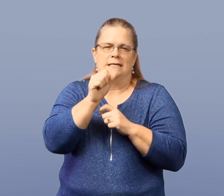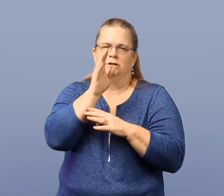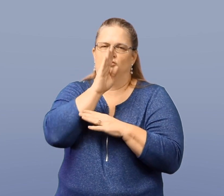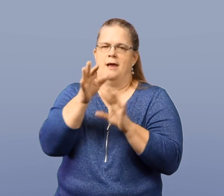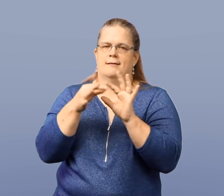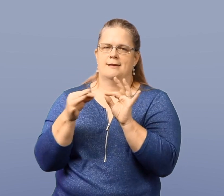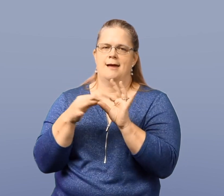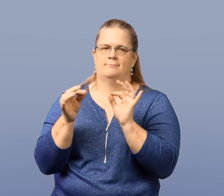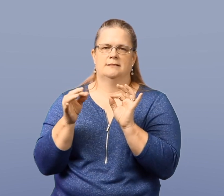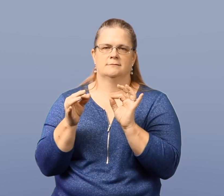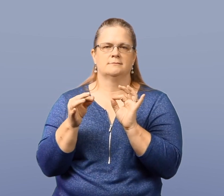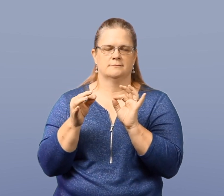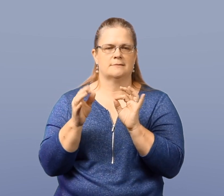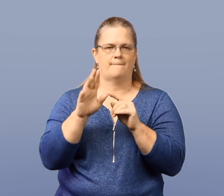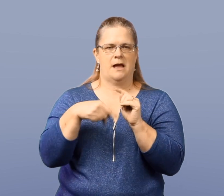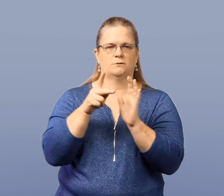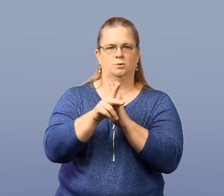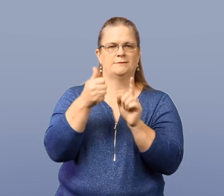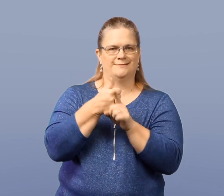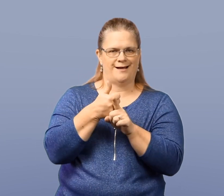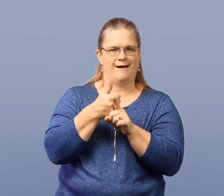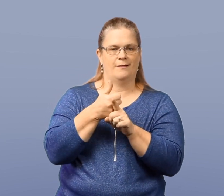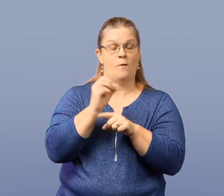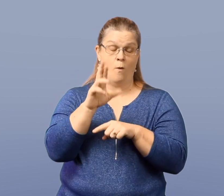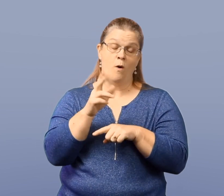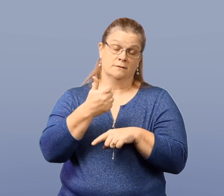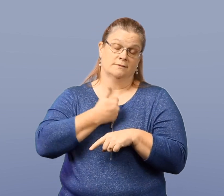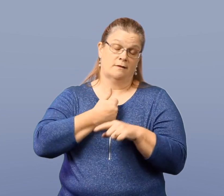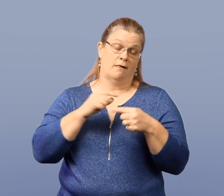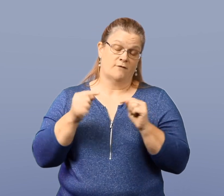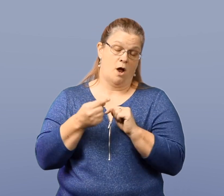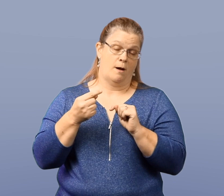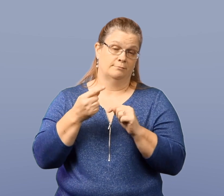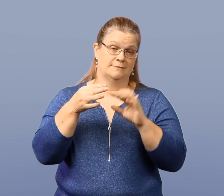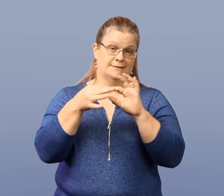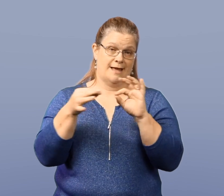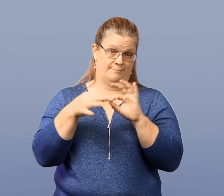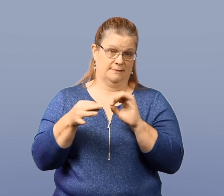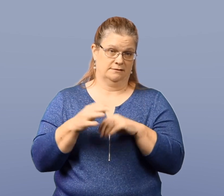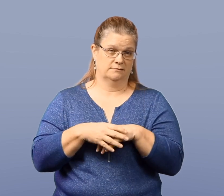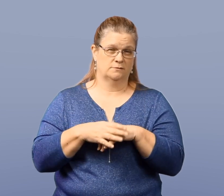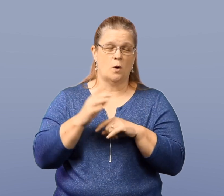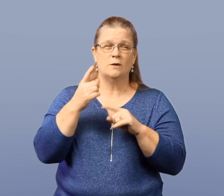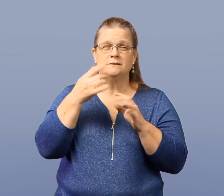Those are indirect comments about suicide, or even self-harm statements.